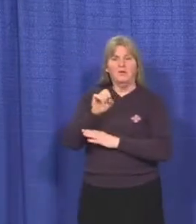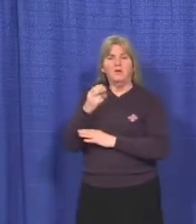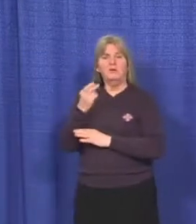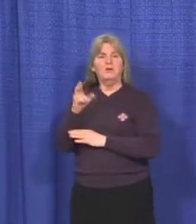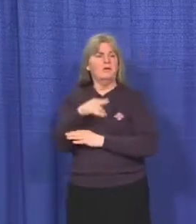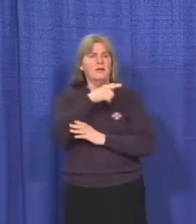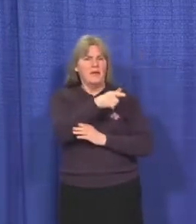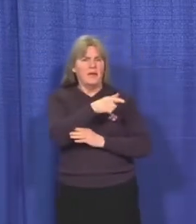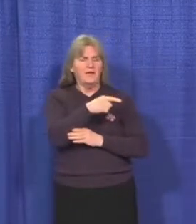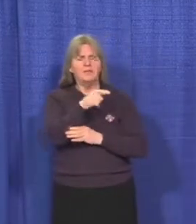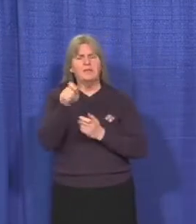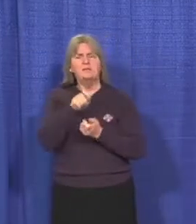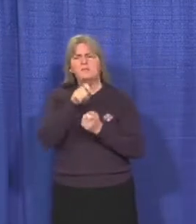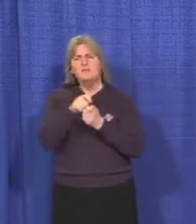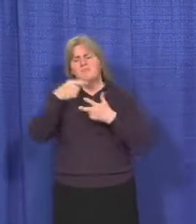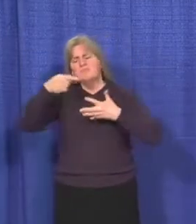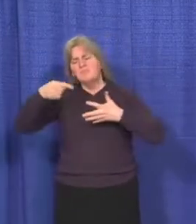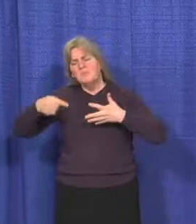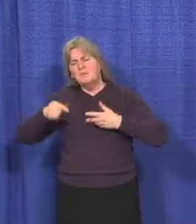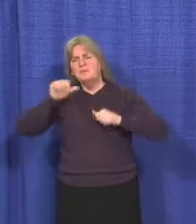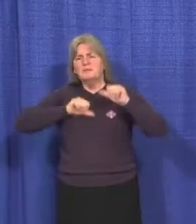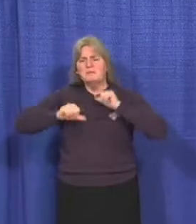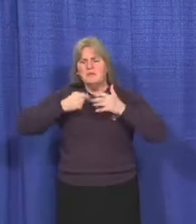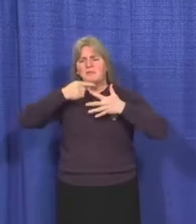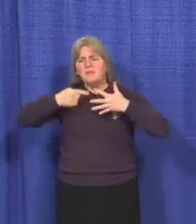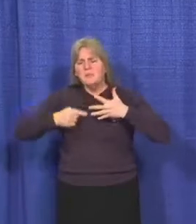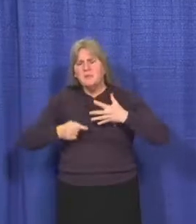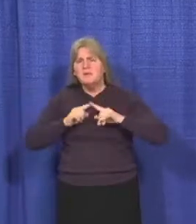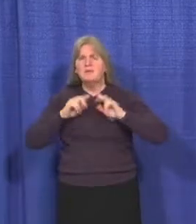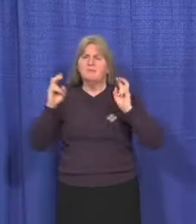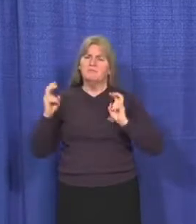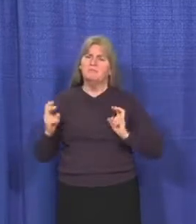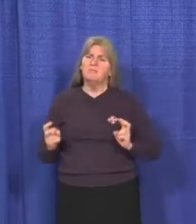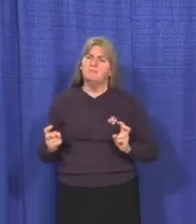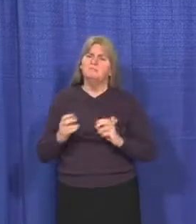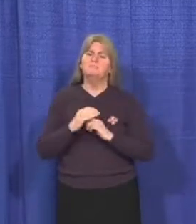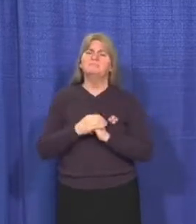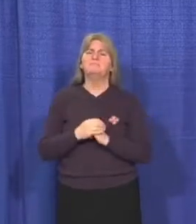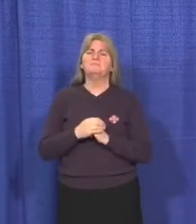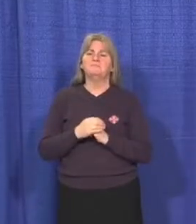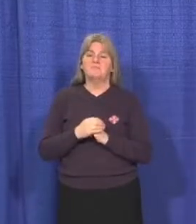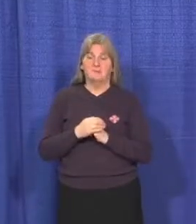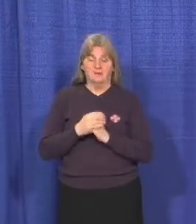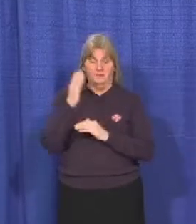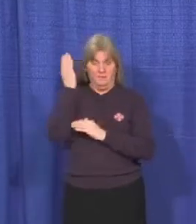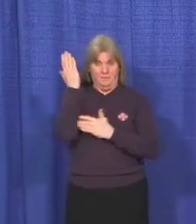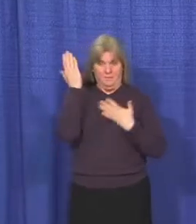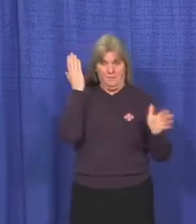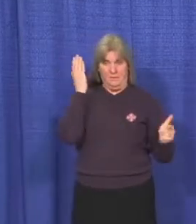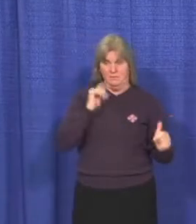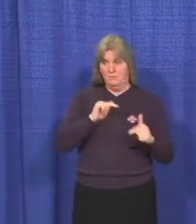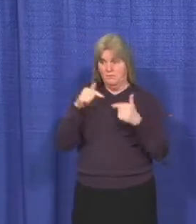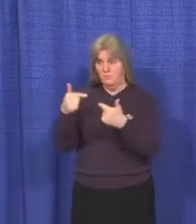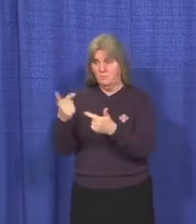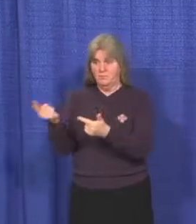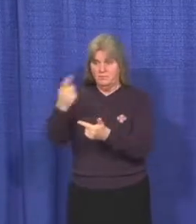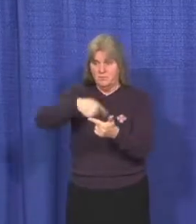Hanley will take us through a technical briefing on a variety of matters. We will then go to questions